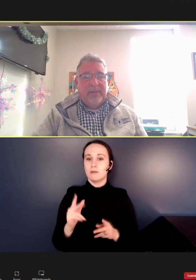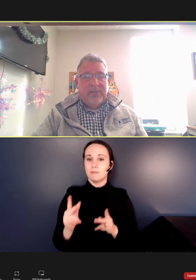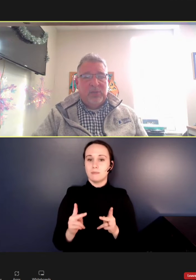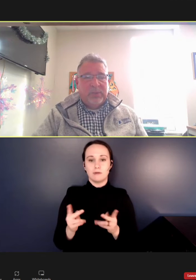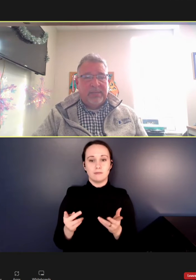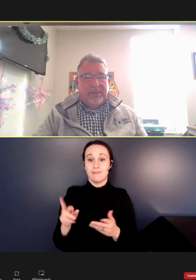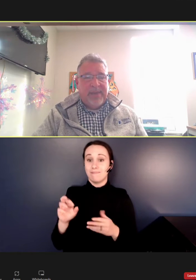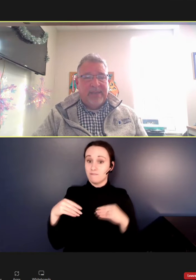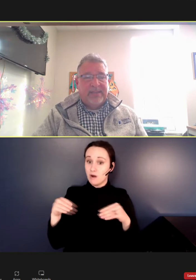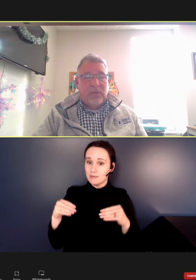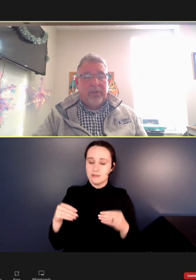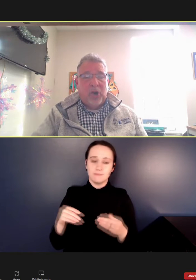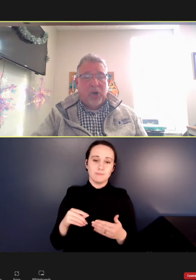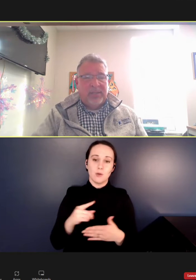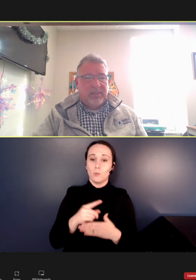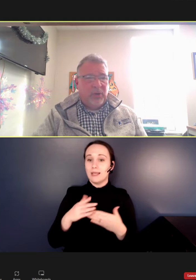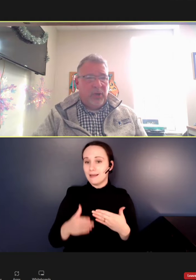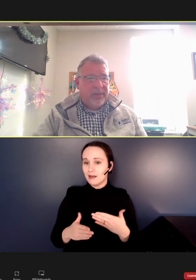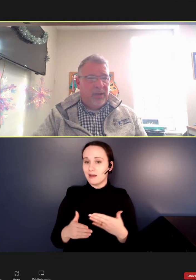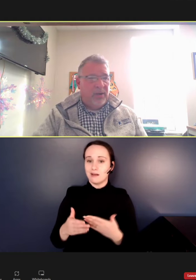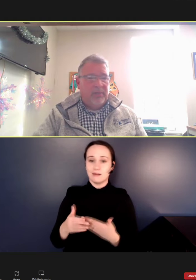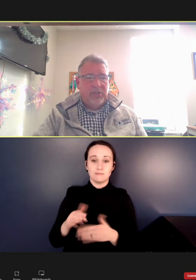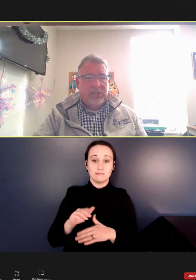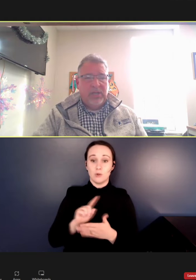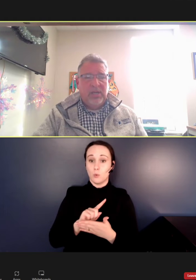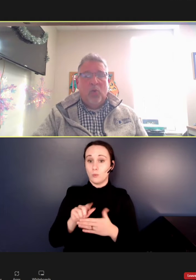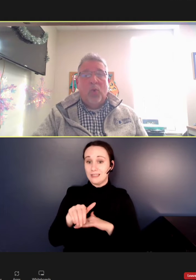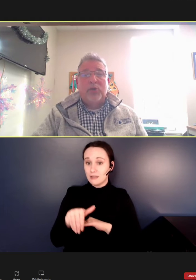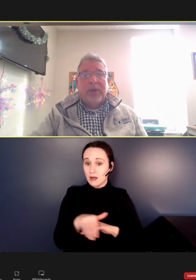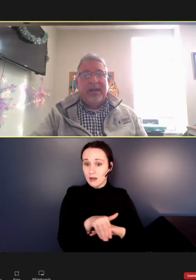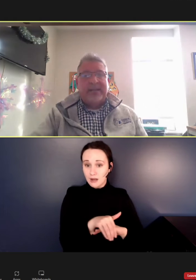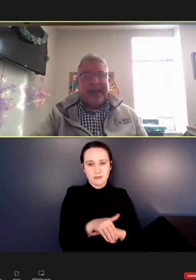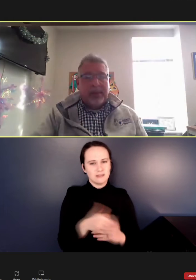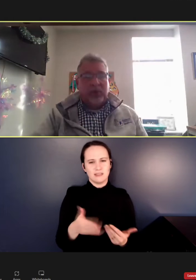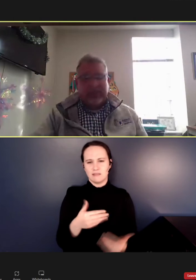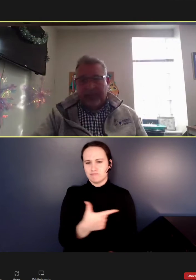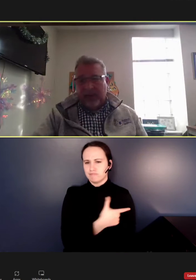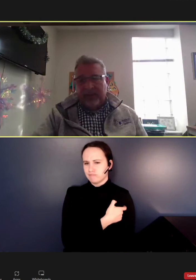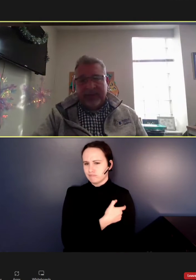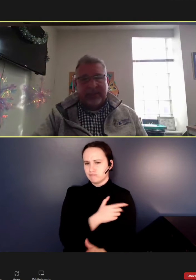individuals can be vaccinated, regardless of their health care coverage. One great example of this